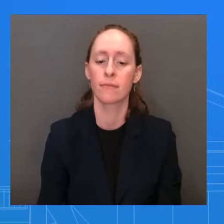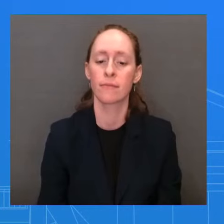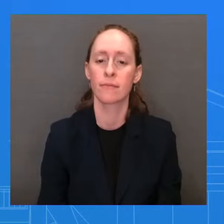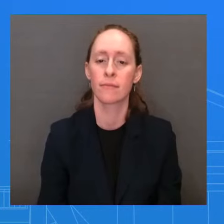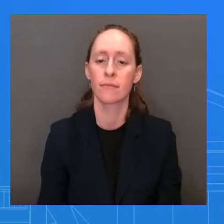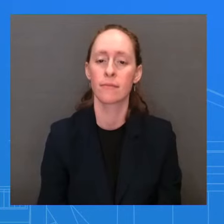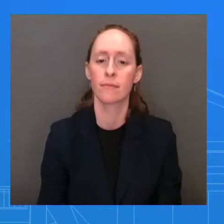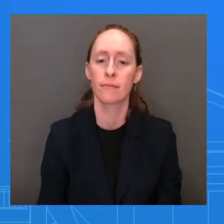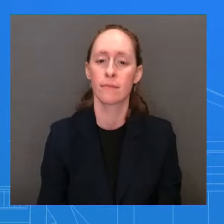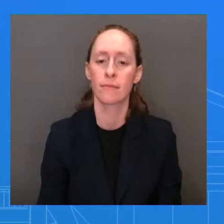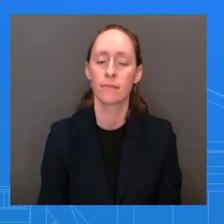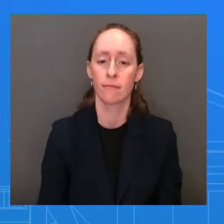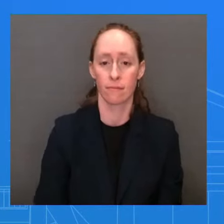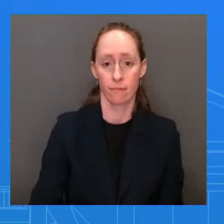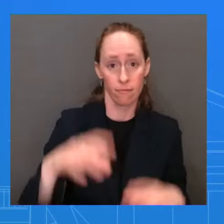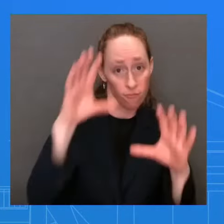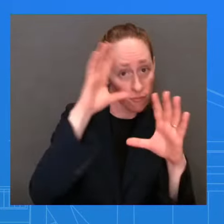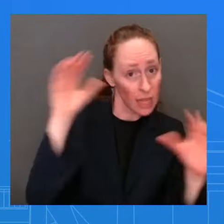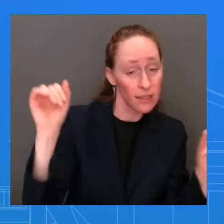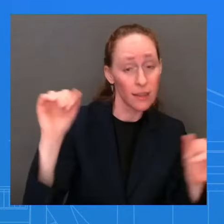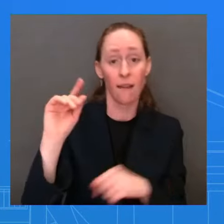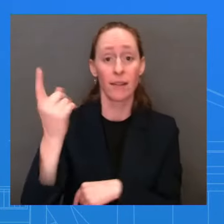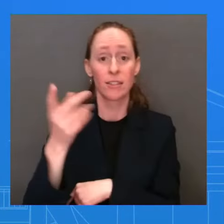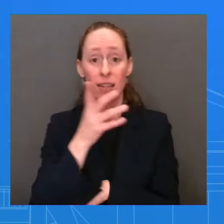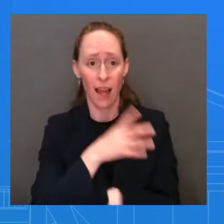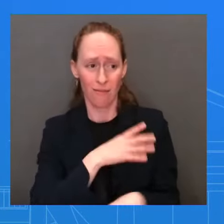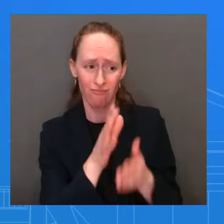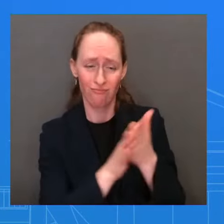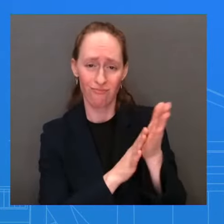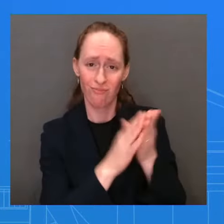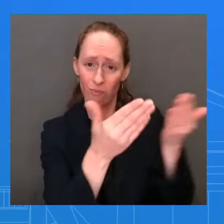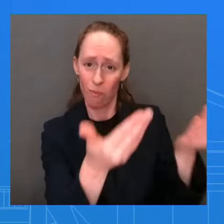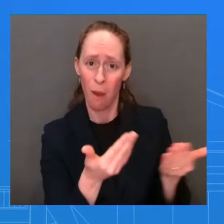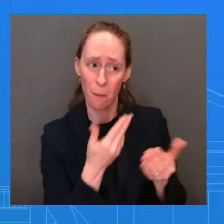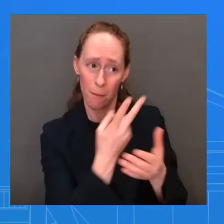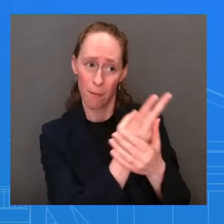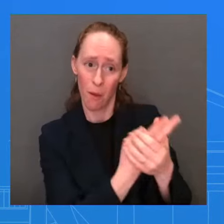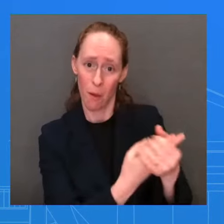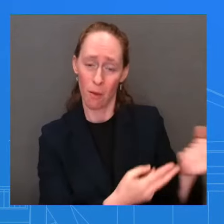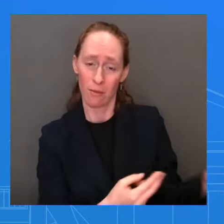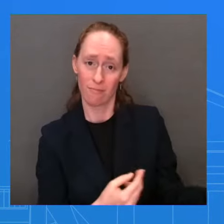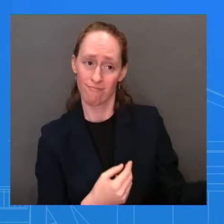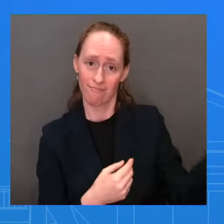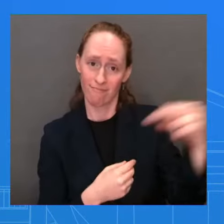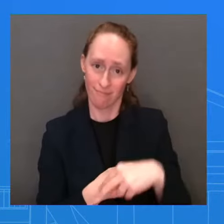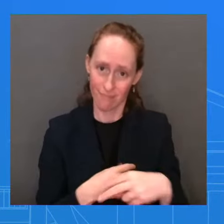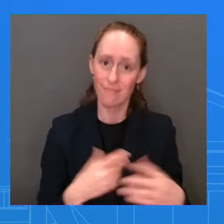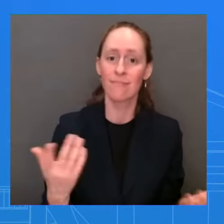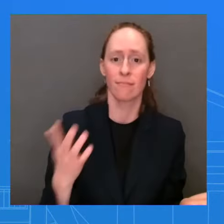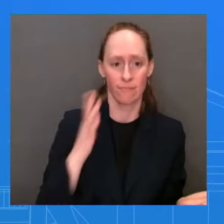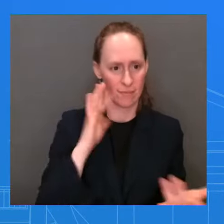We will be seeing them later -- later this evening. And certainly, there'll be many opportunities tomorrow.